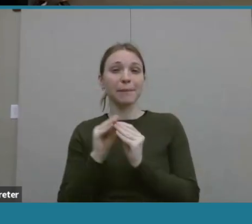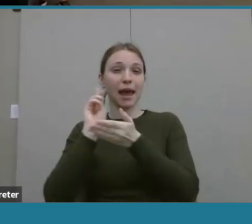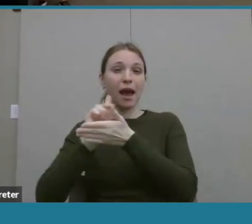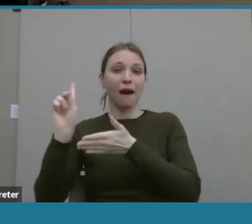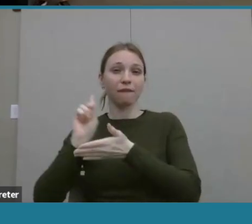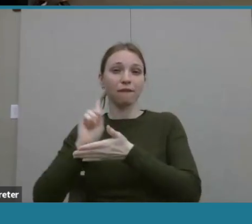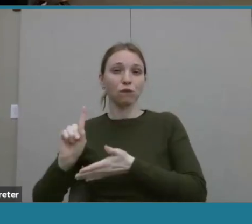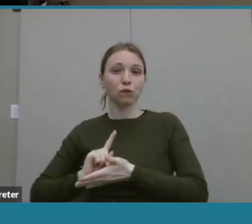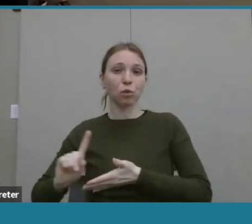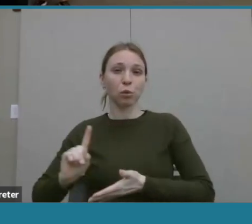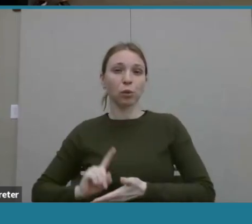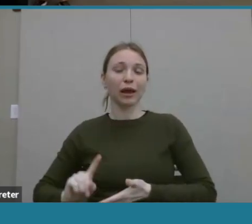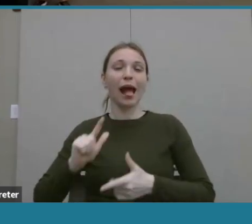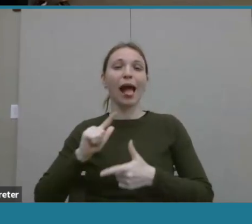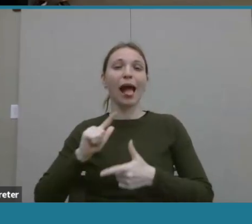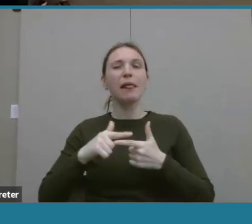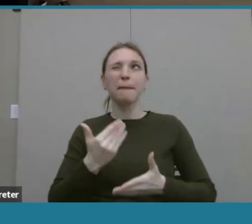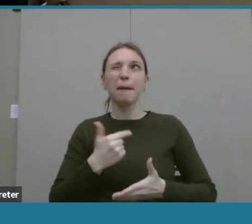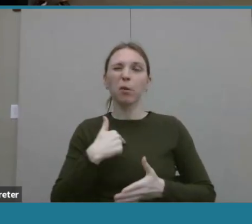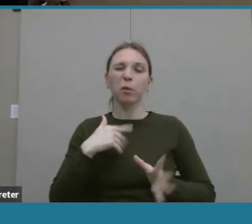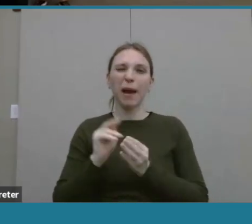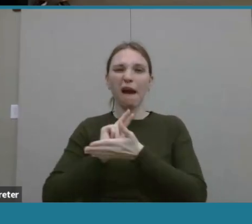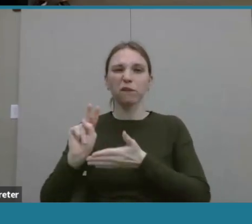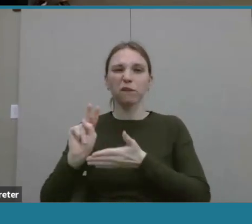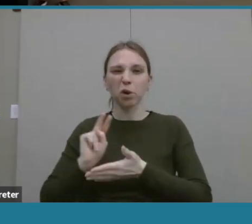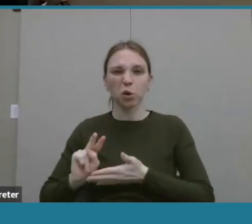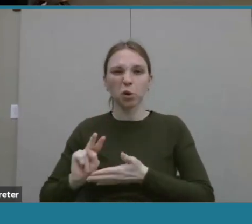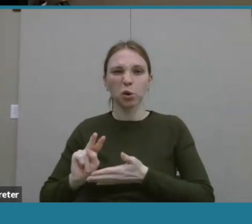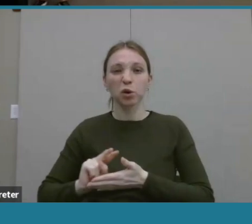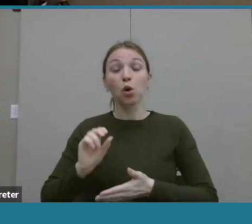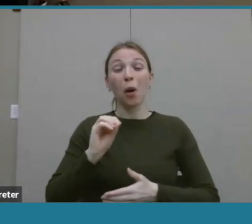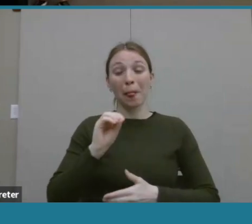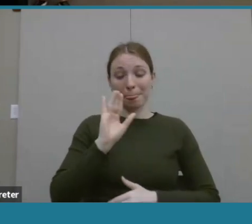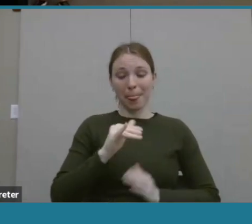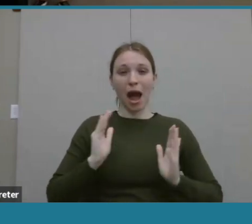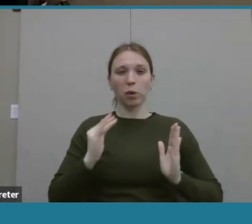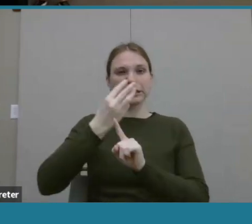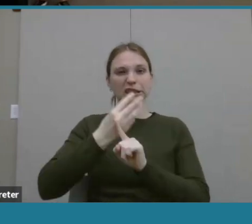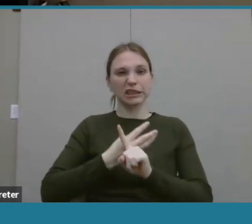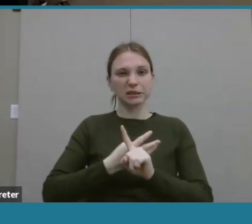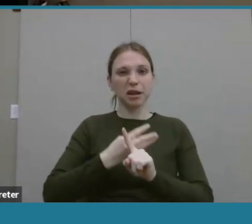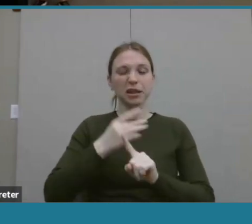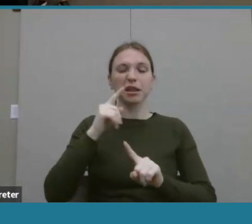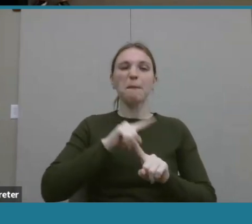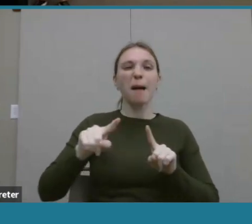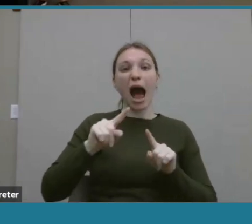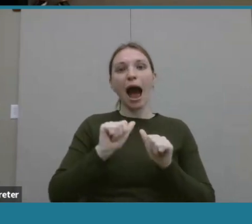of go to like a biweekly towards the end. So it was 6 months, but the potency of the meetings in those 6 months would kind of ebb and flow.